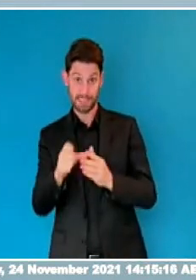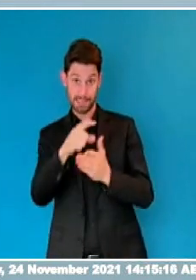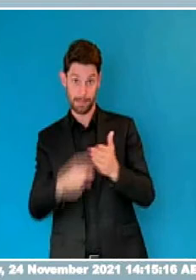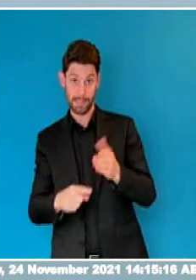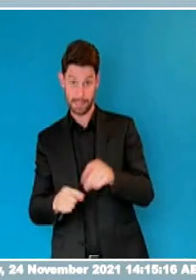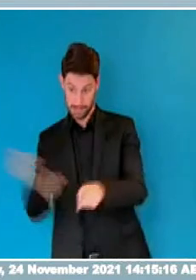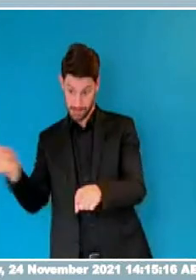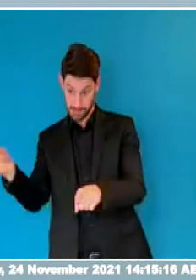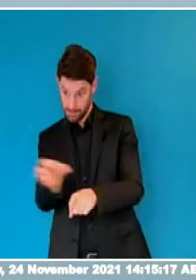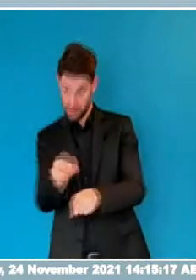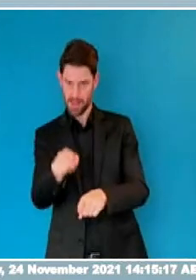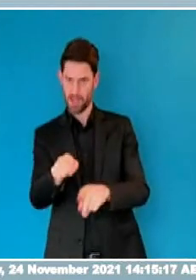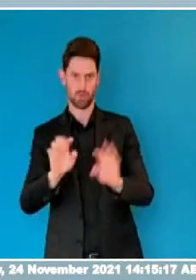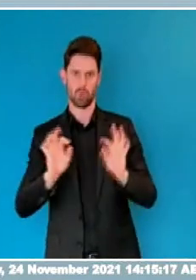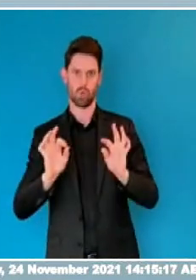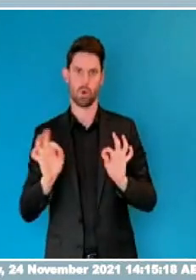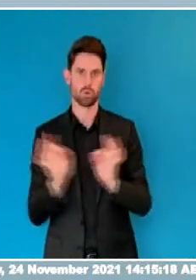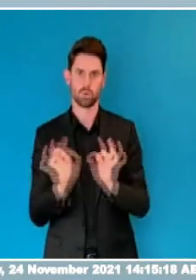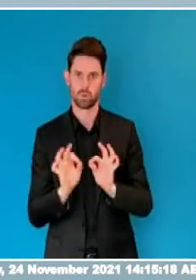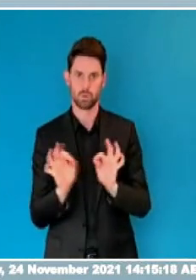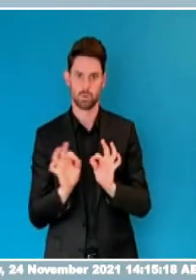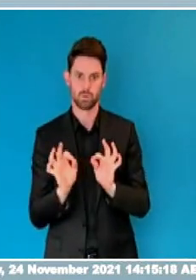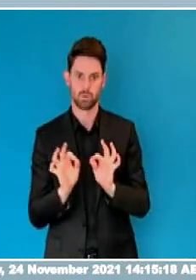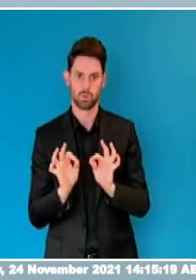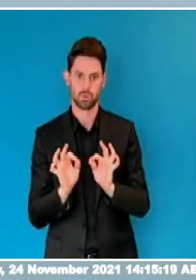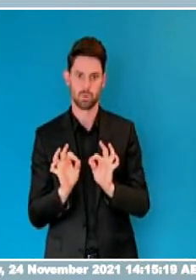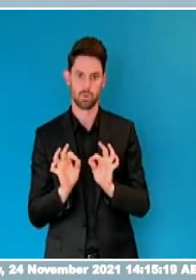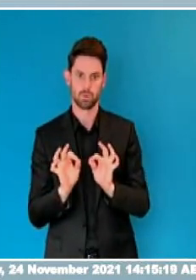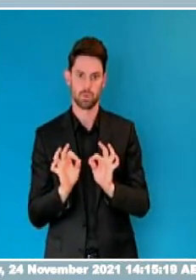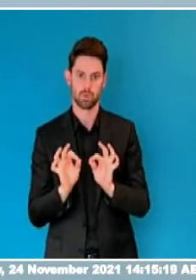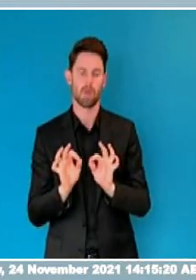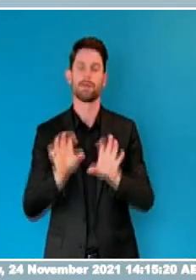I just step back a moment.